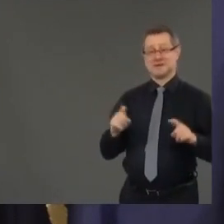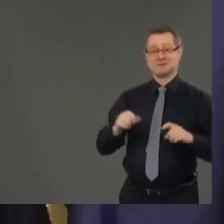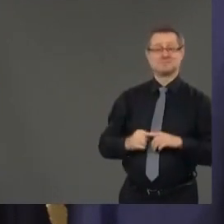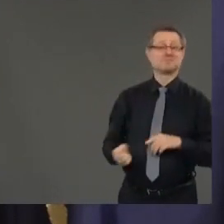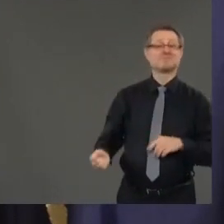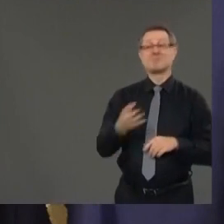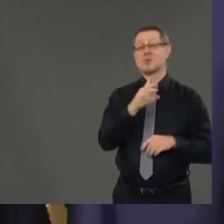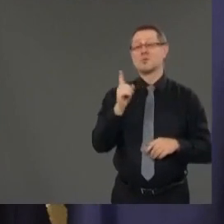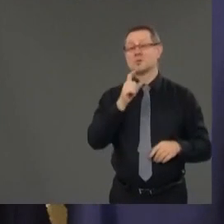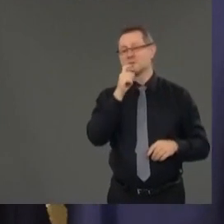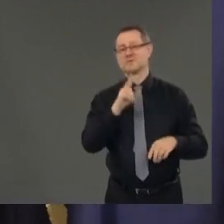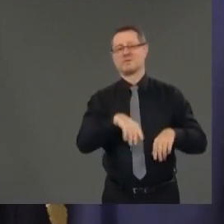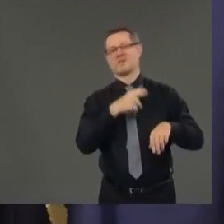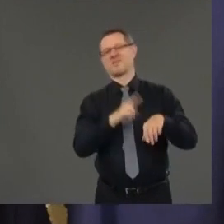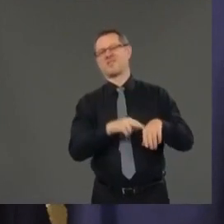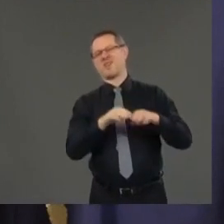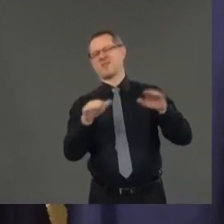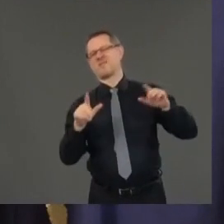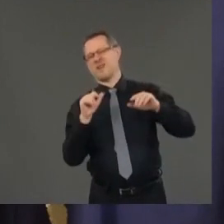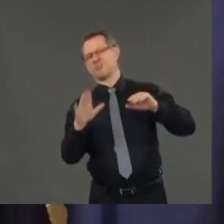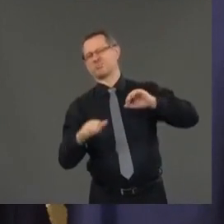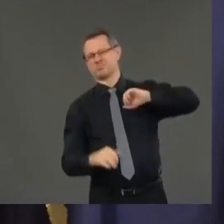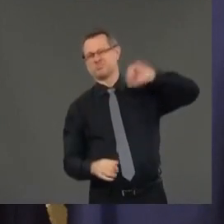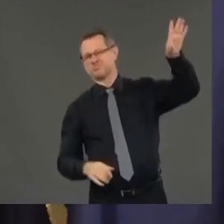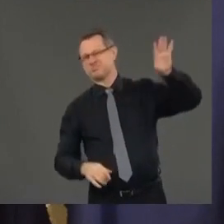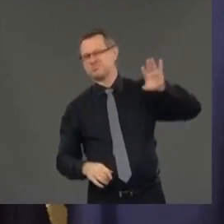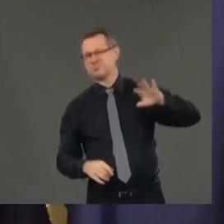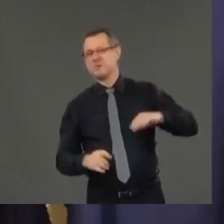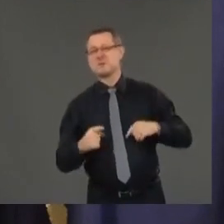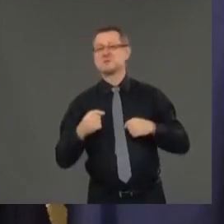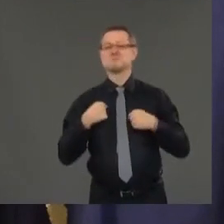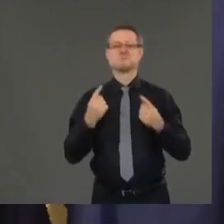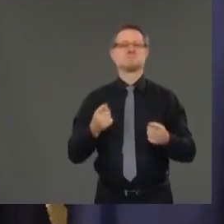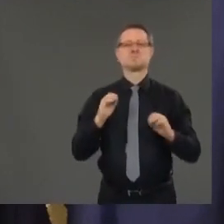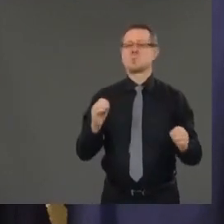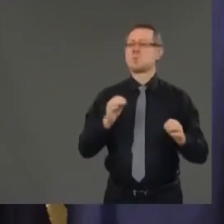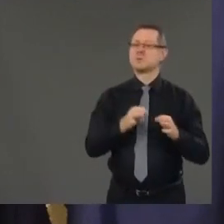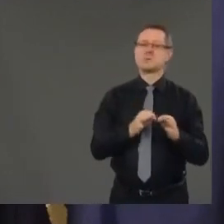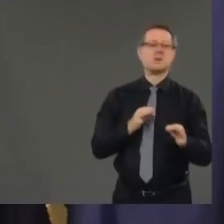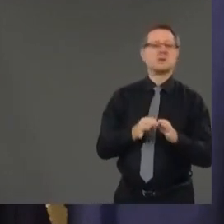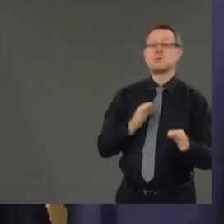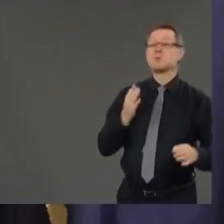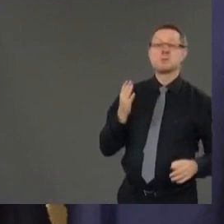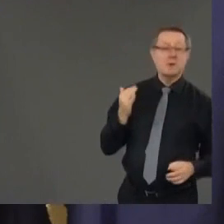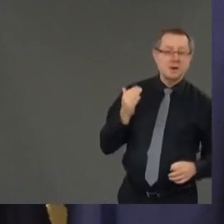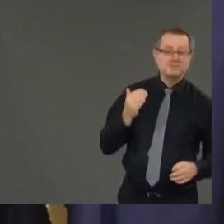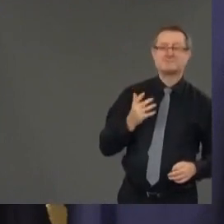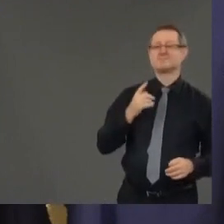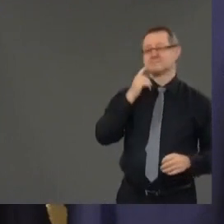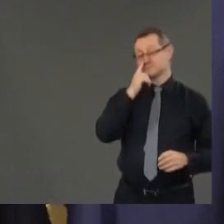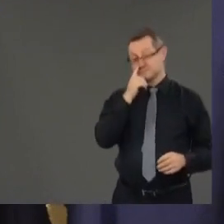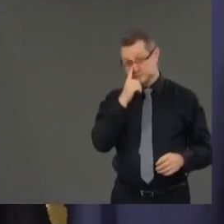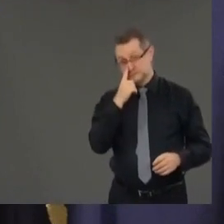TESTS ARE DONE BY NATIONAL LABS.